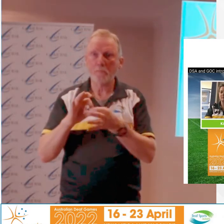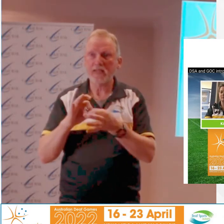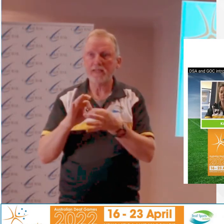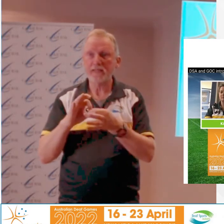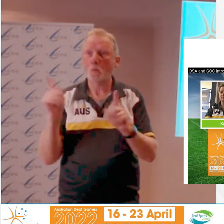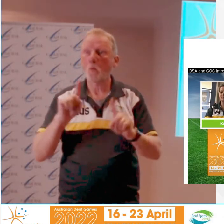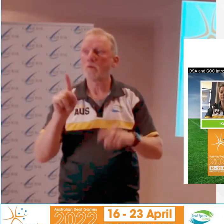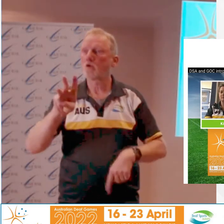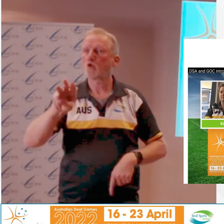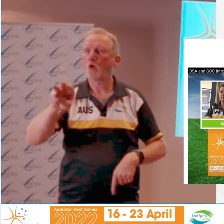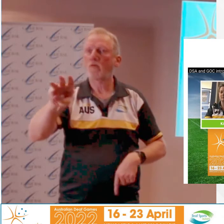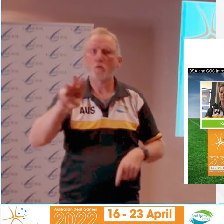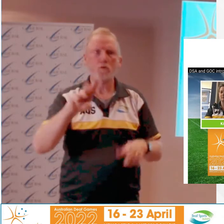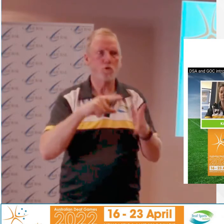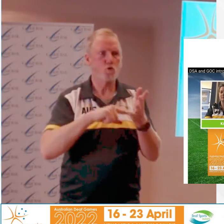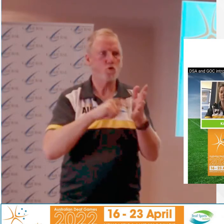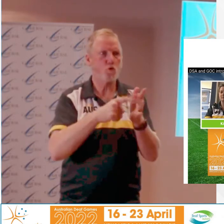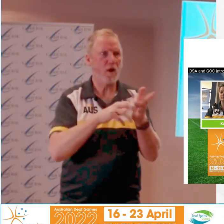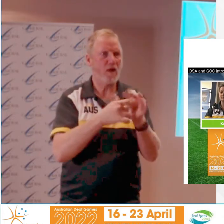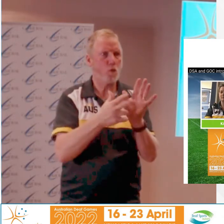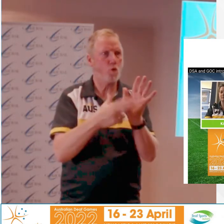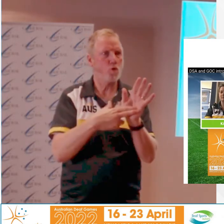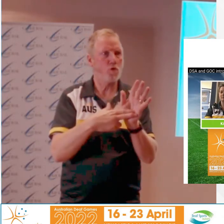and has been involved in the Paralympics for the triathlon